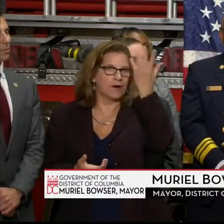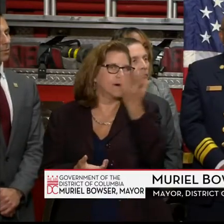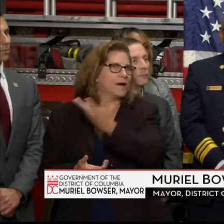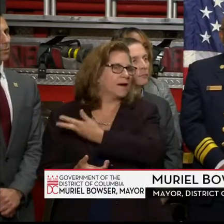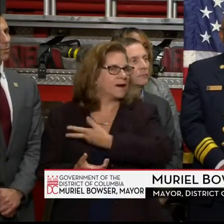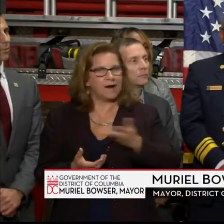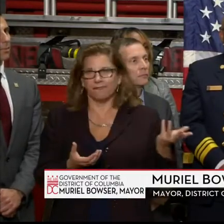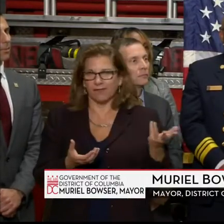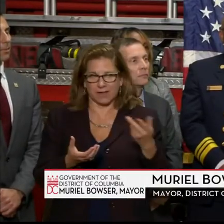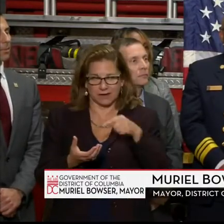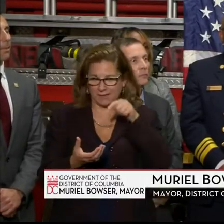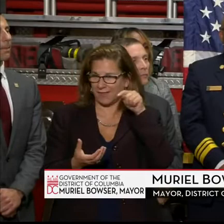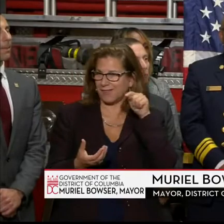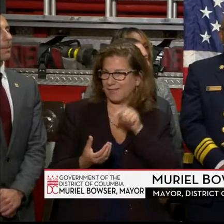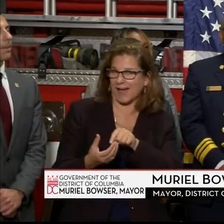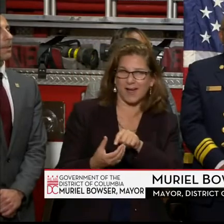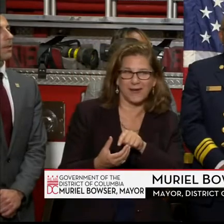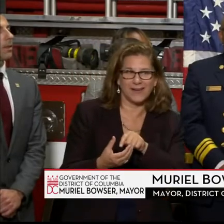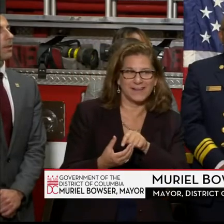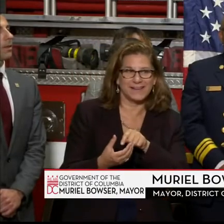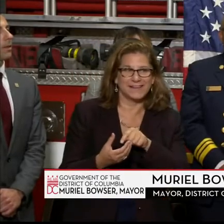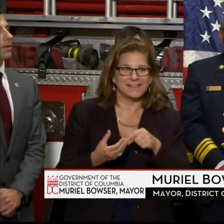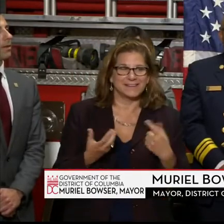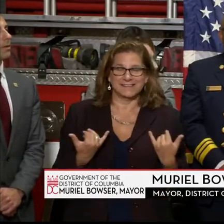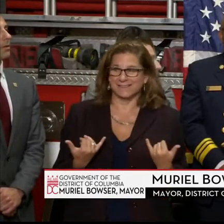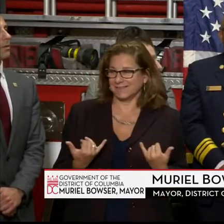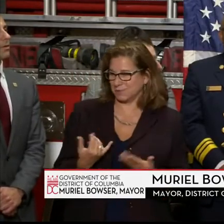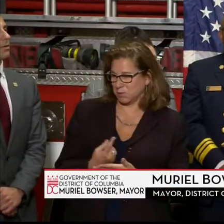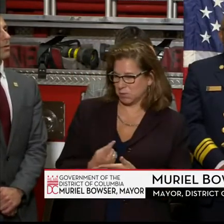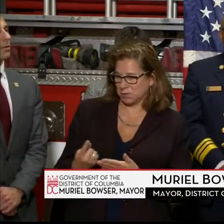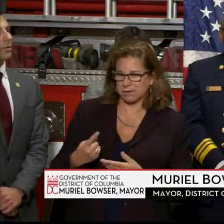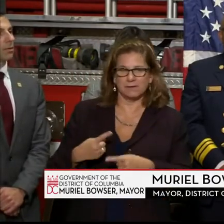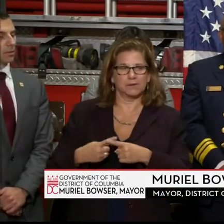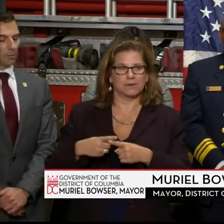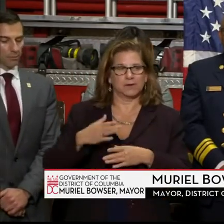CITY THIS WEEKEND, AND WE ARE WORKING WITH ORGANIZERS TO